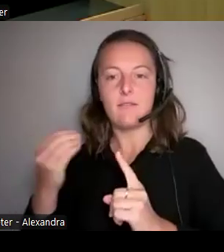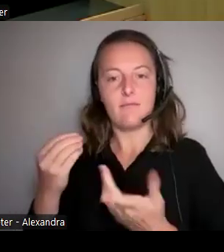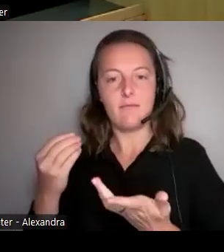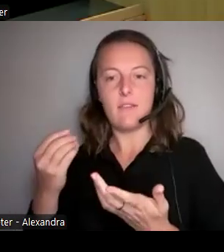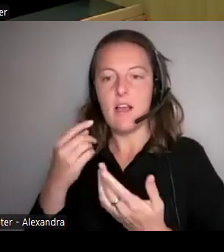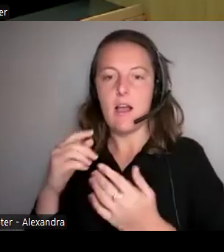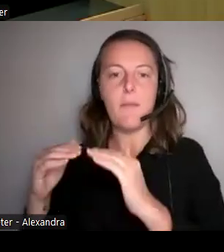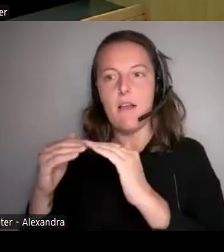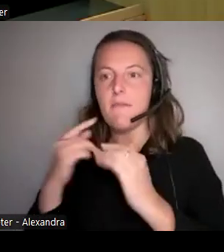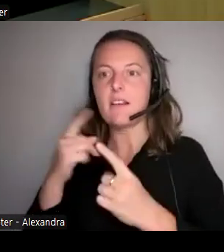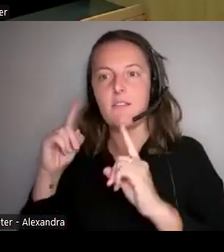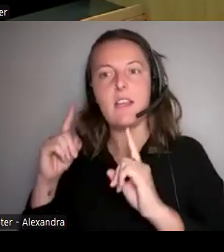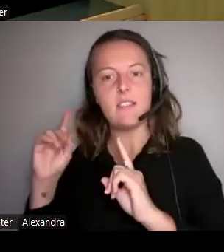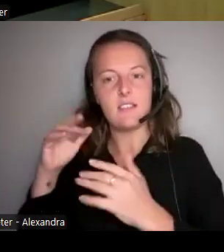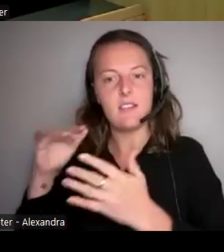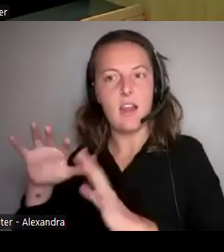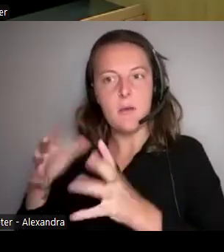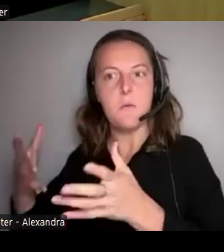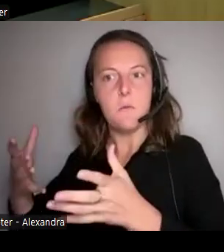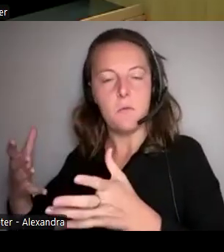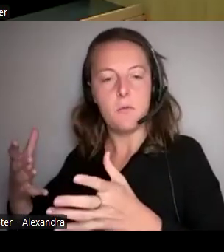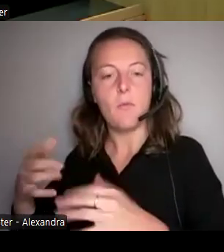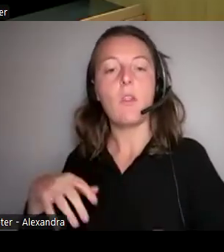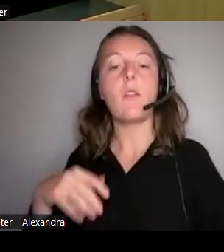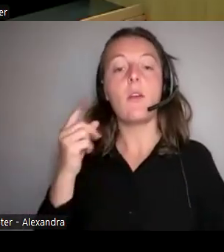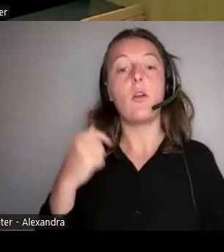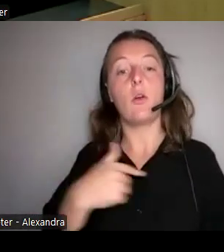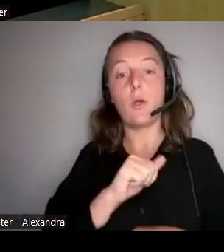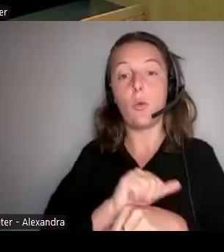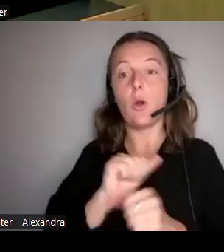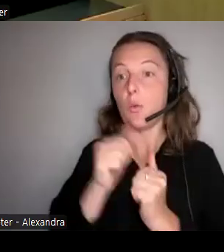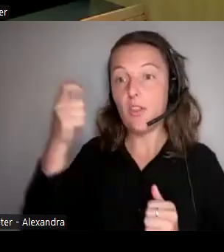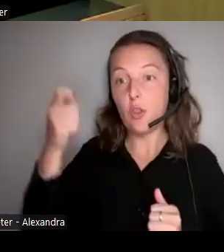um I did and in working with grants management what we wanted to do was come up with sort of